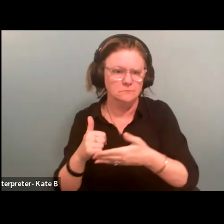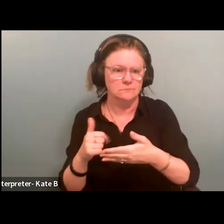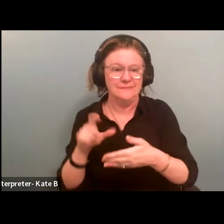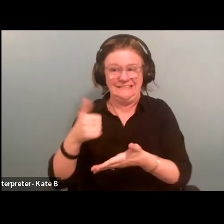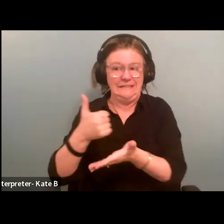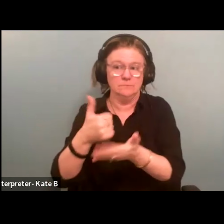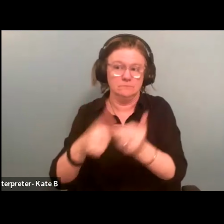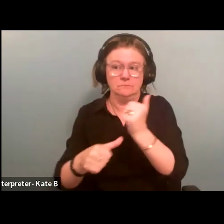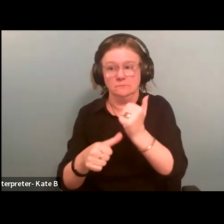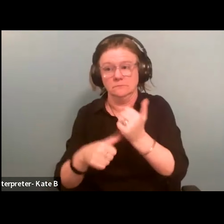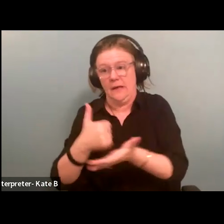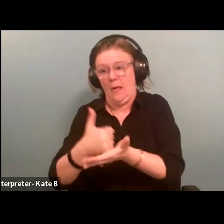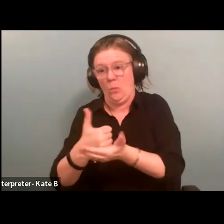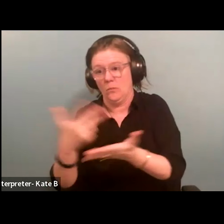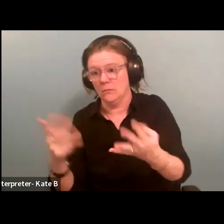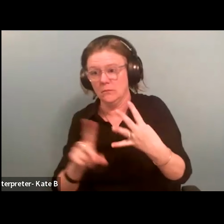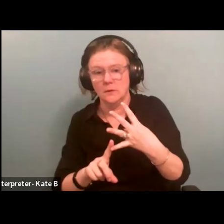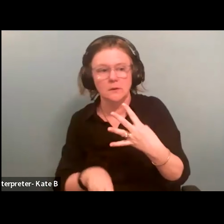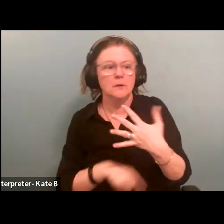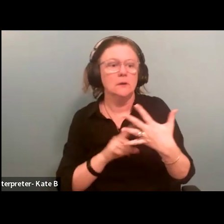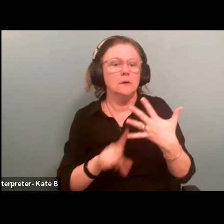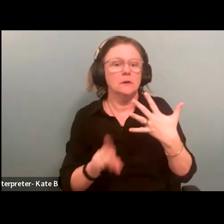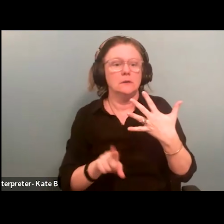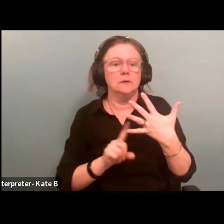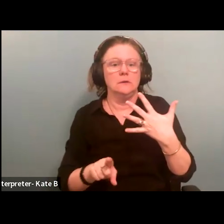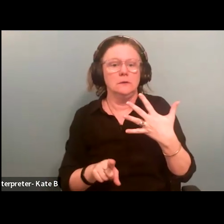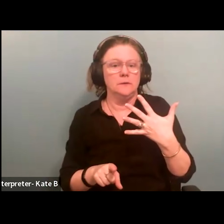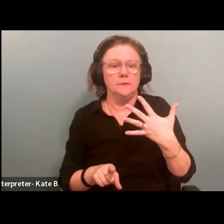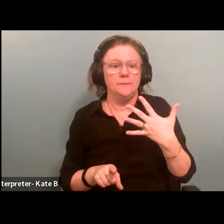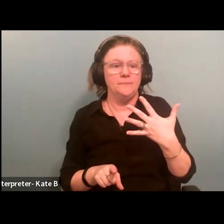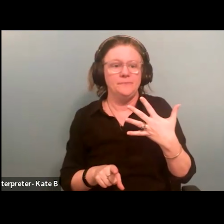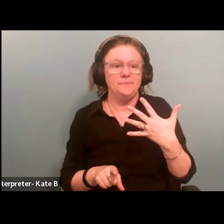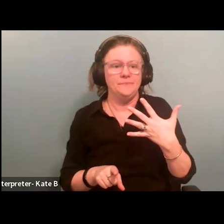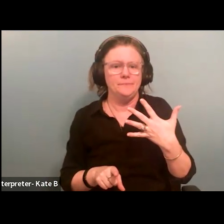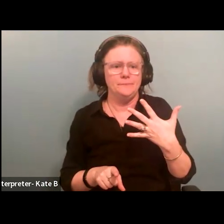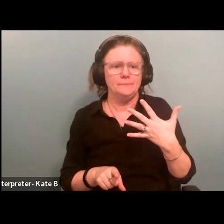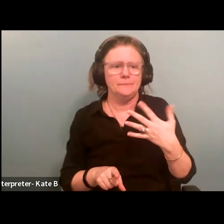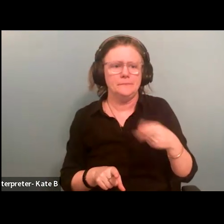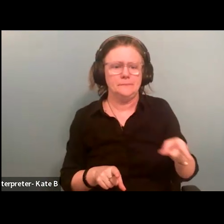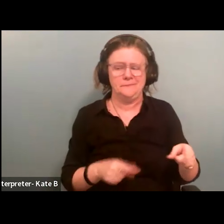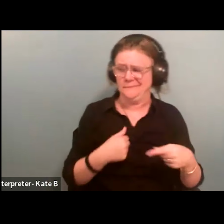That's the bottom line for that criteria. And then the final one is they don't have someone to provide that assistance.